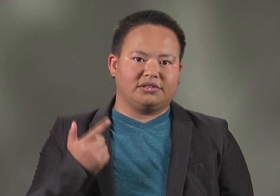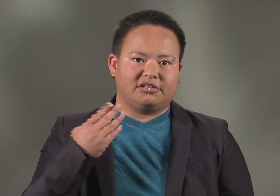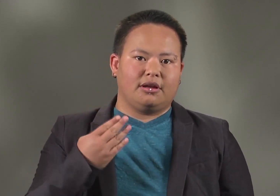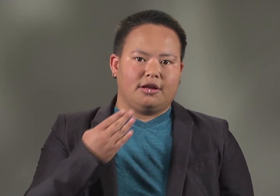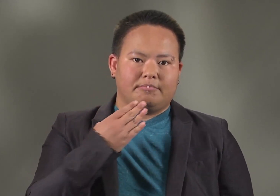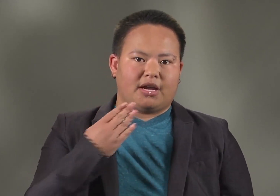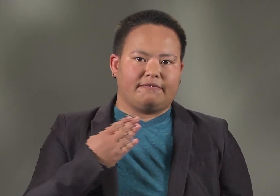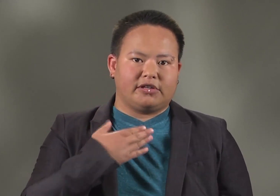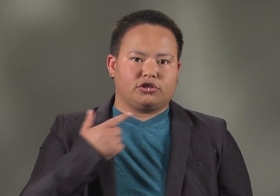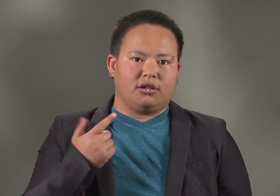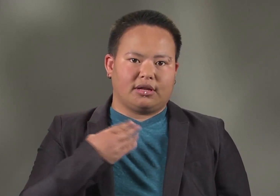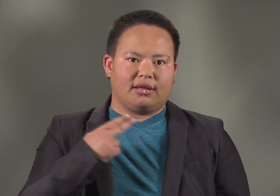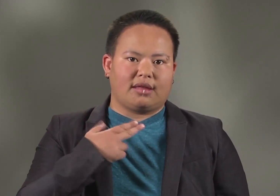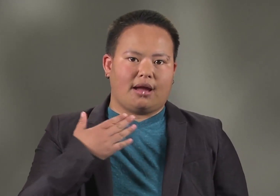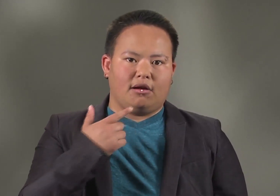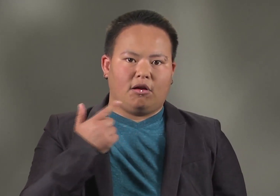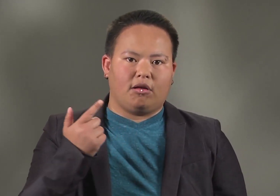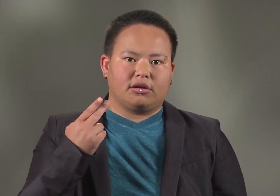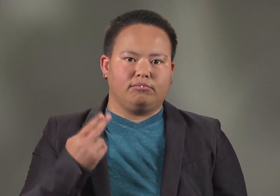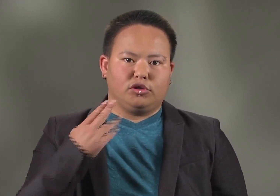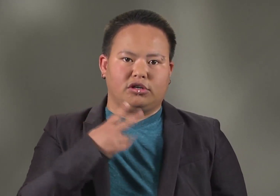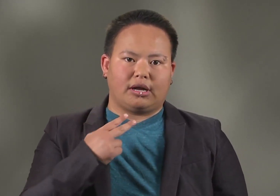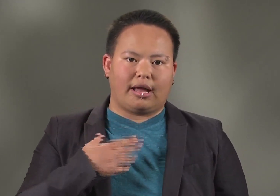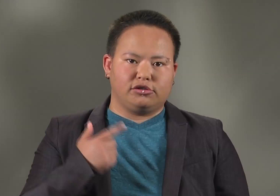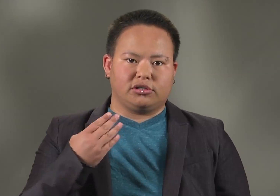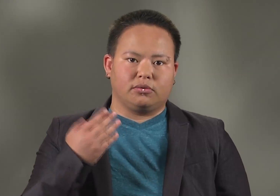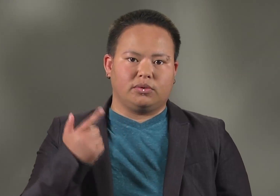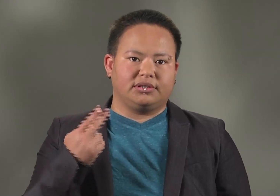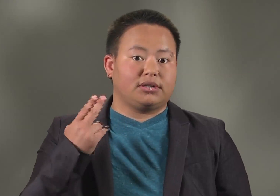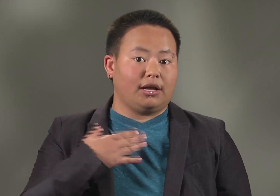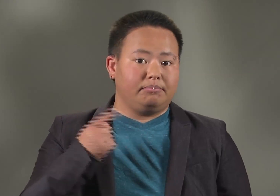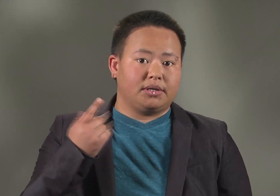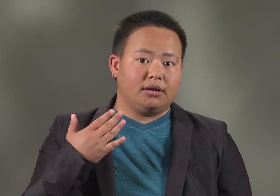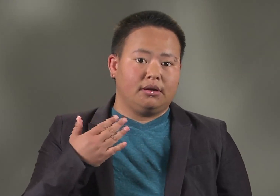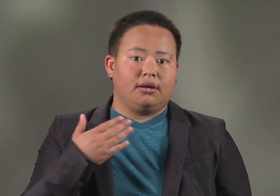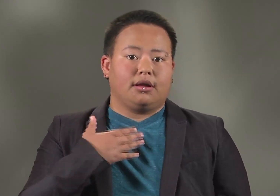was beneficial in that all communication was typed,